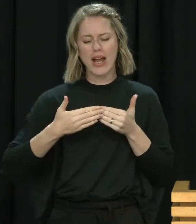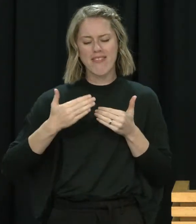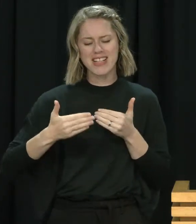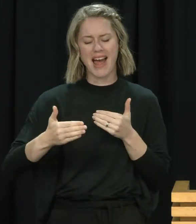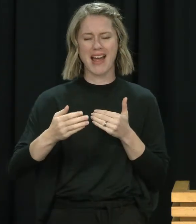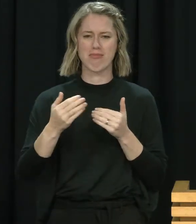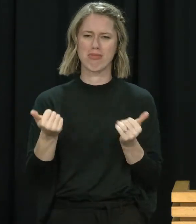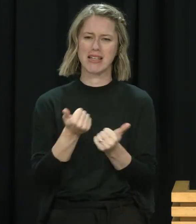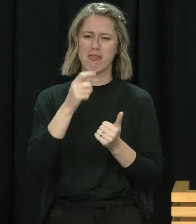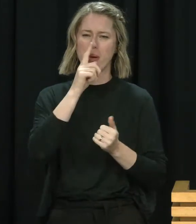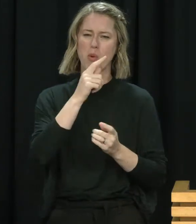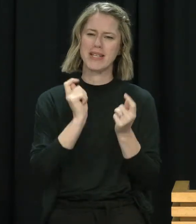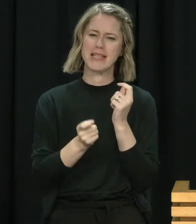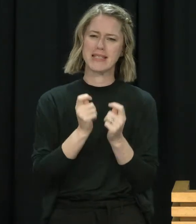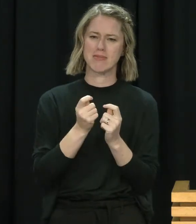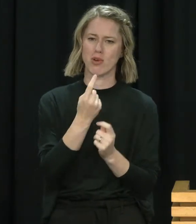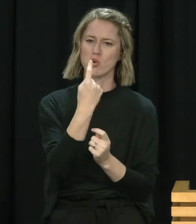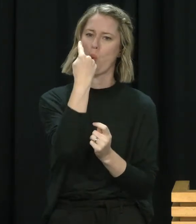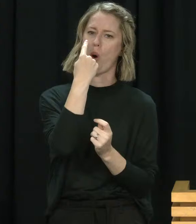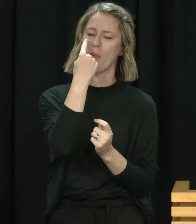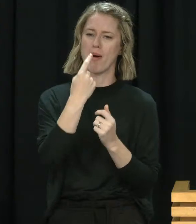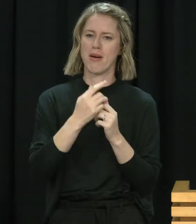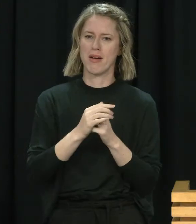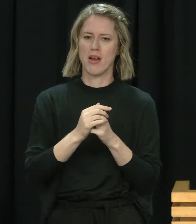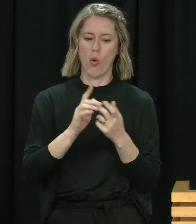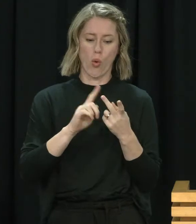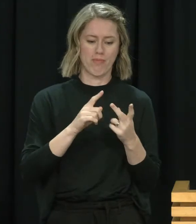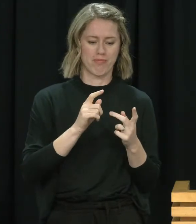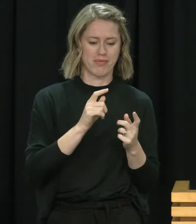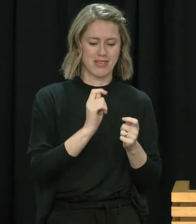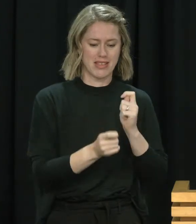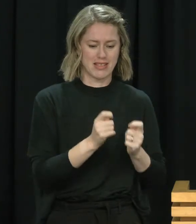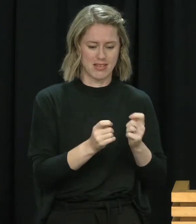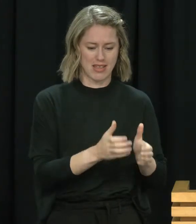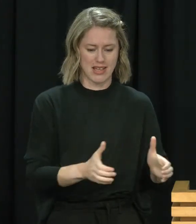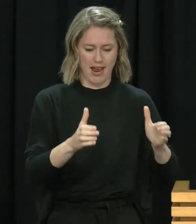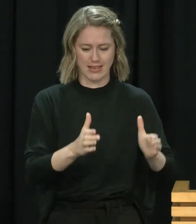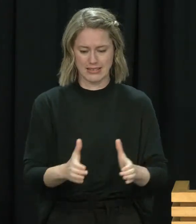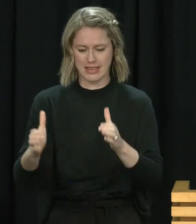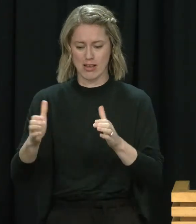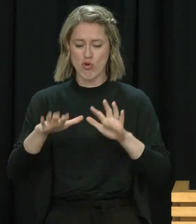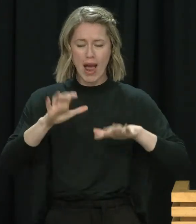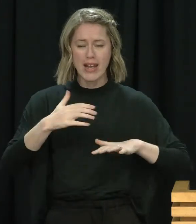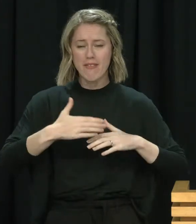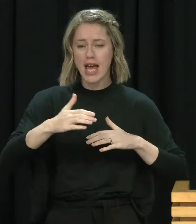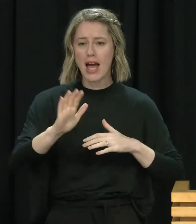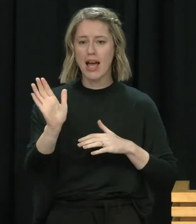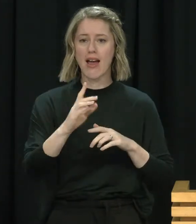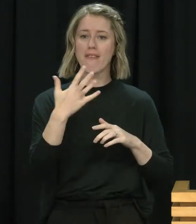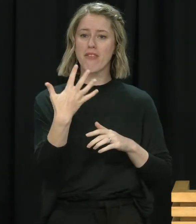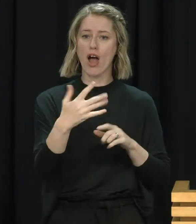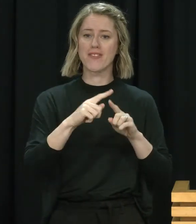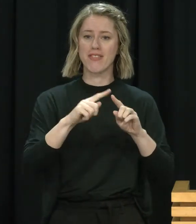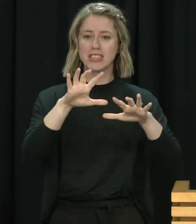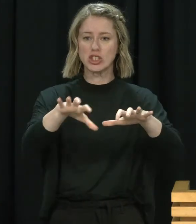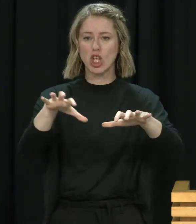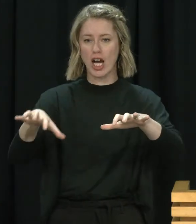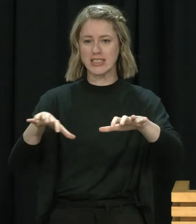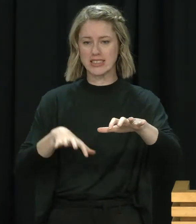I haven't been briefed on it. There was a lot of rain here. But we've had testing daily now over nearly a week and it